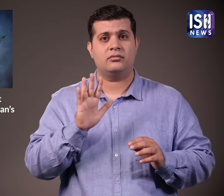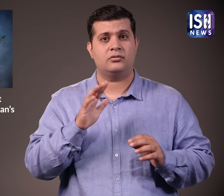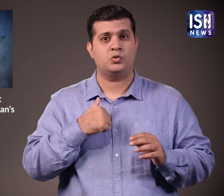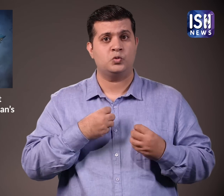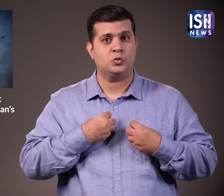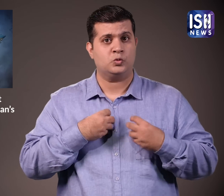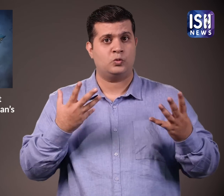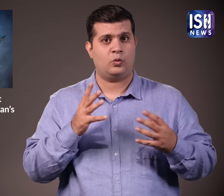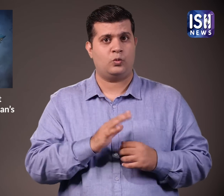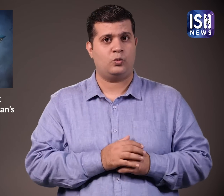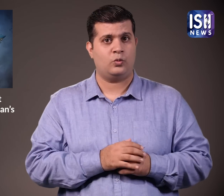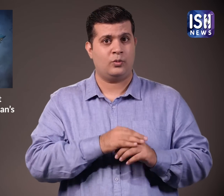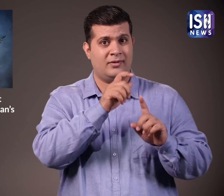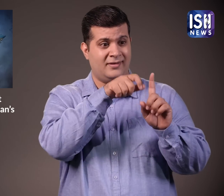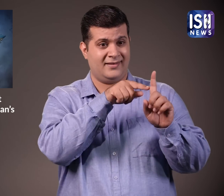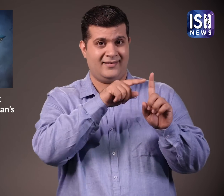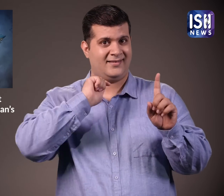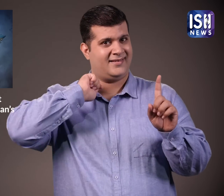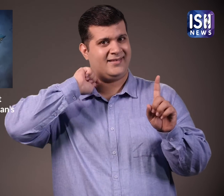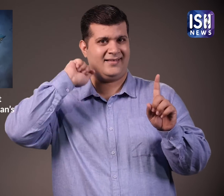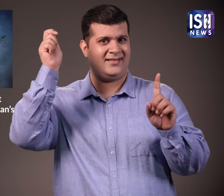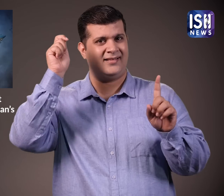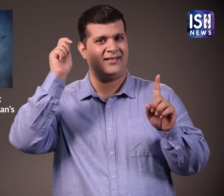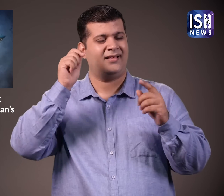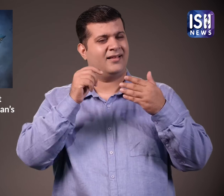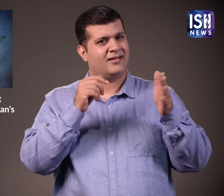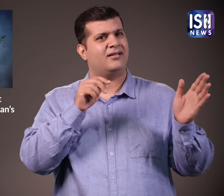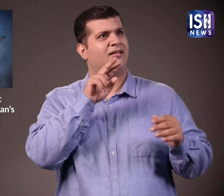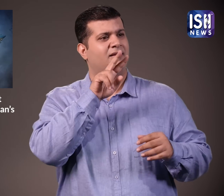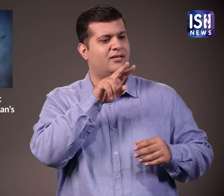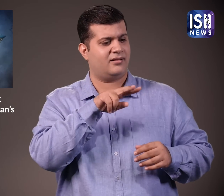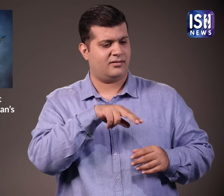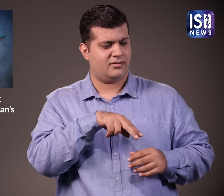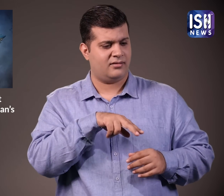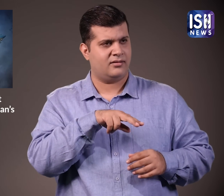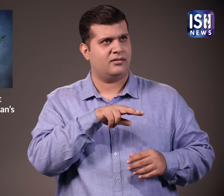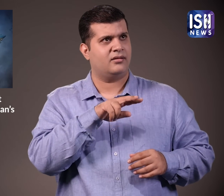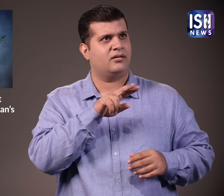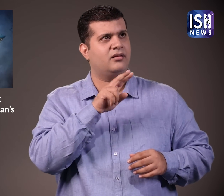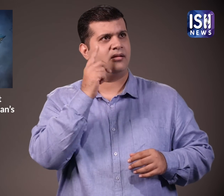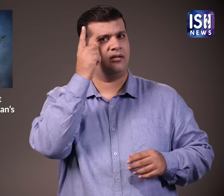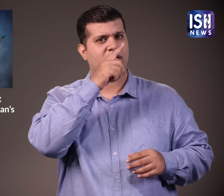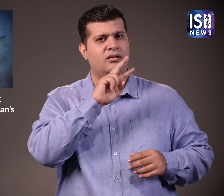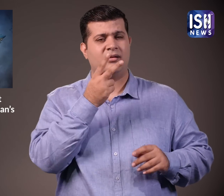But there was something shcoking about this suicide. Though the person was hanging, there was something unusual.